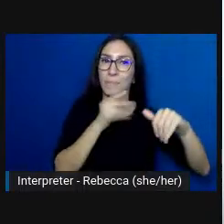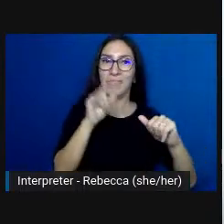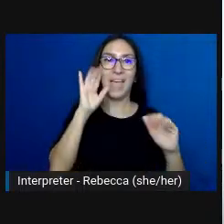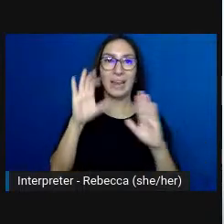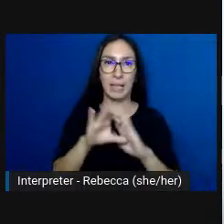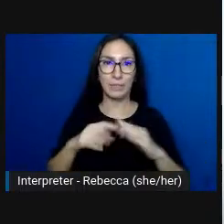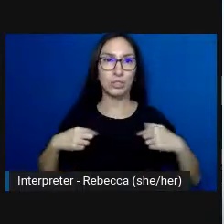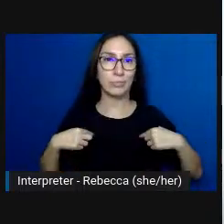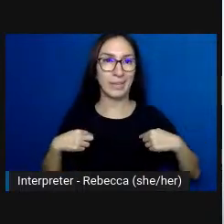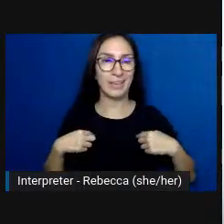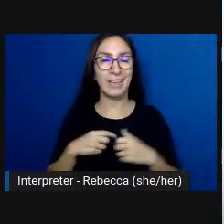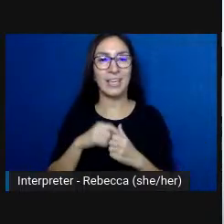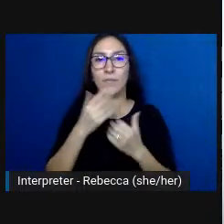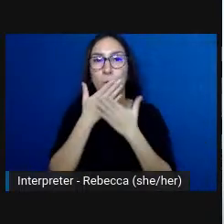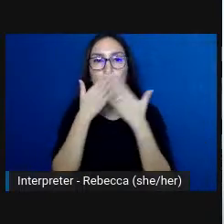, my Screen Reader will relay that image to me